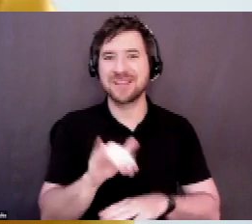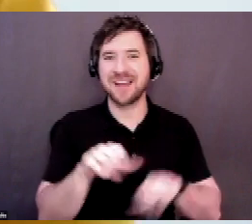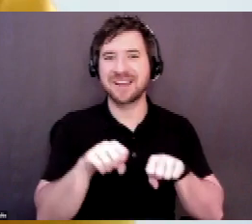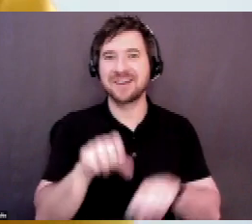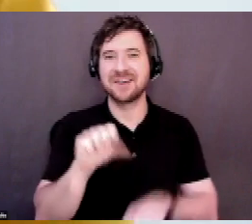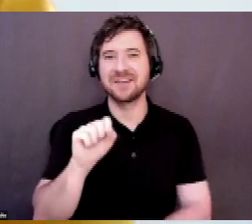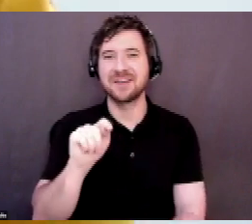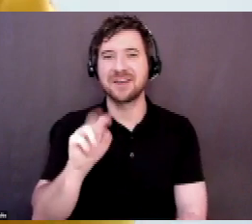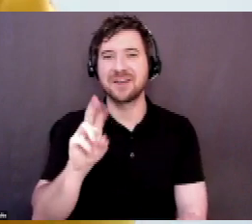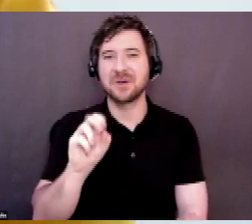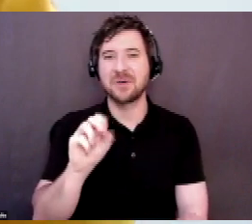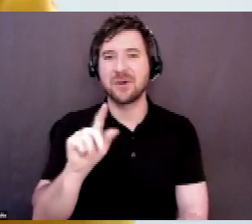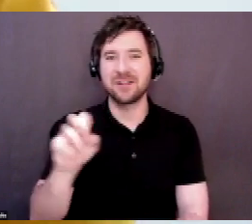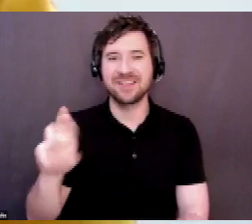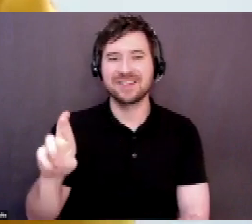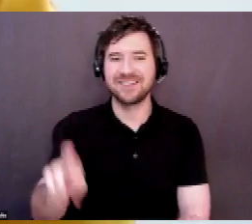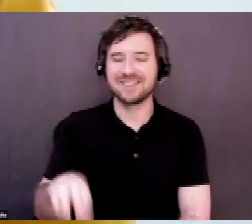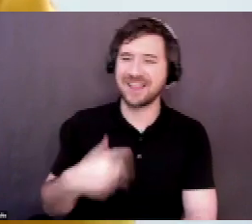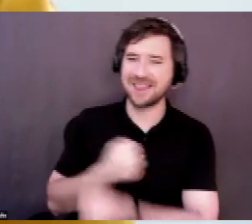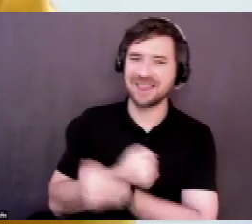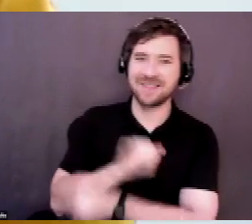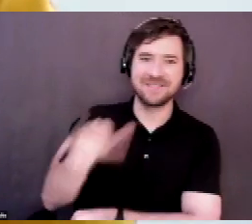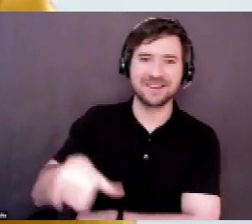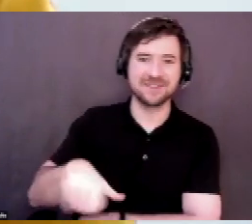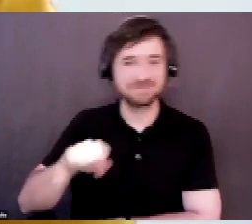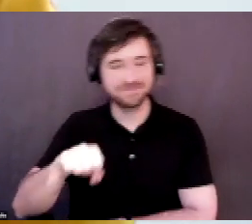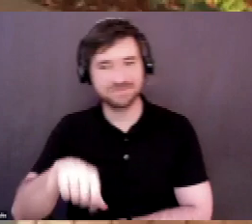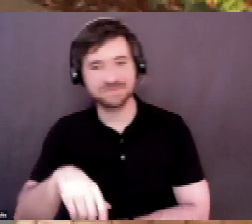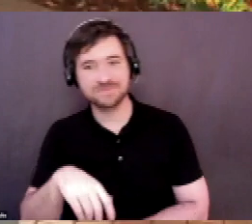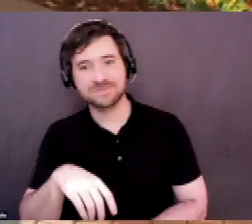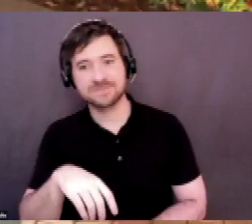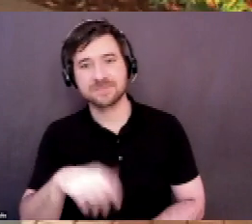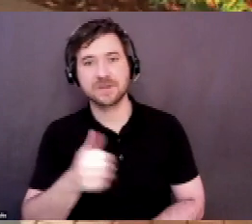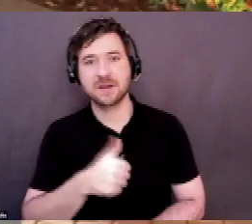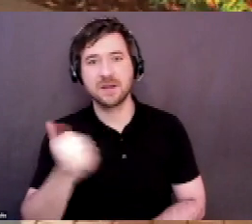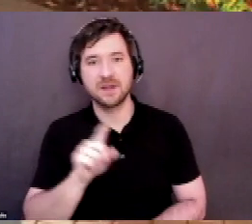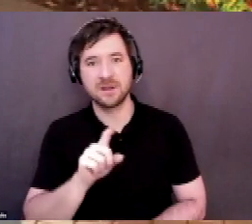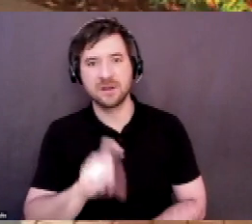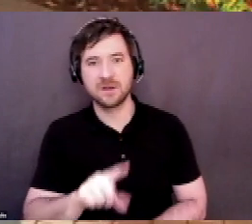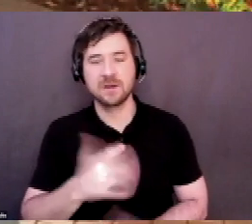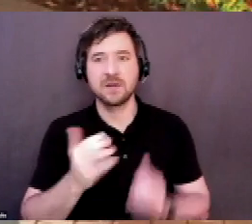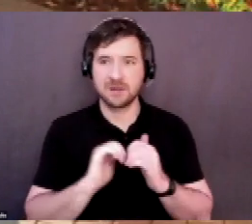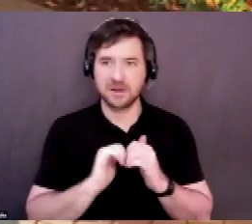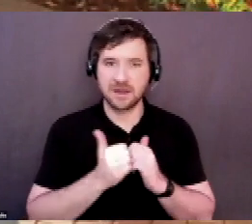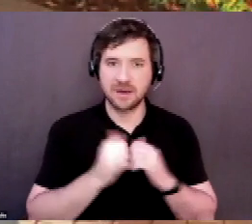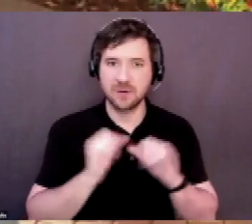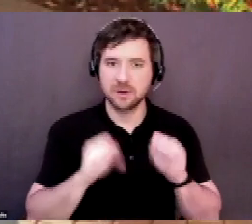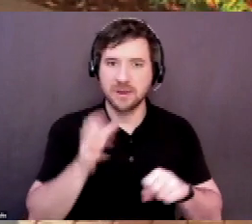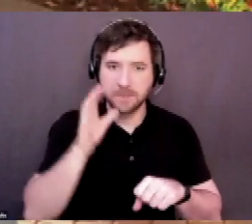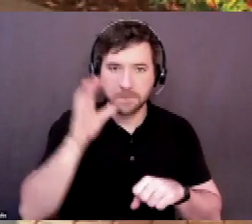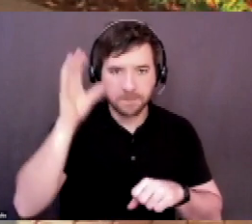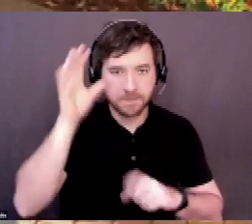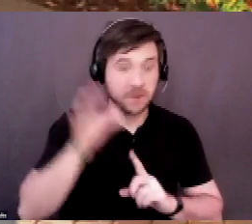Yeah. Another question. How can parents, especially with disabilities,